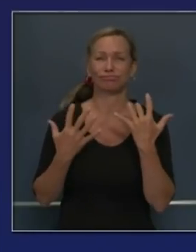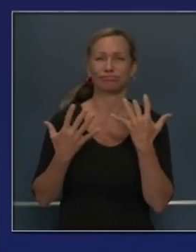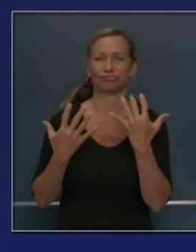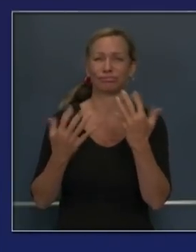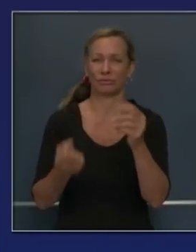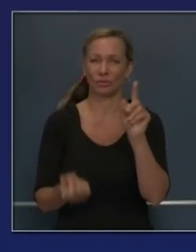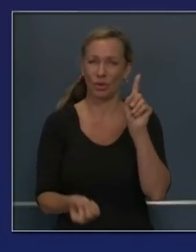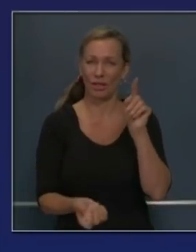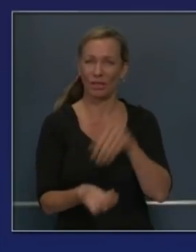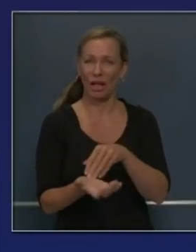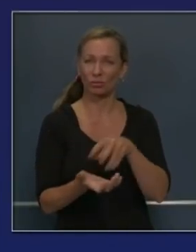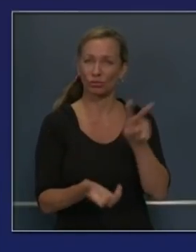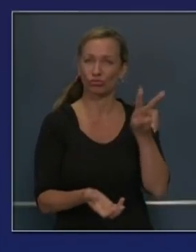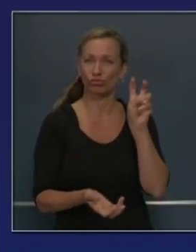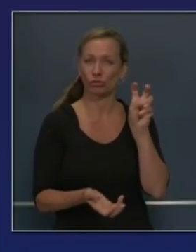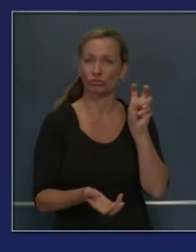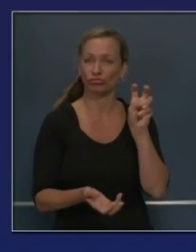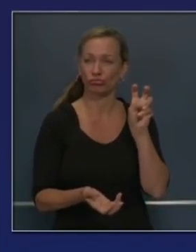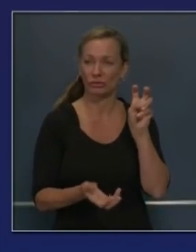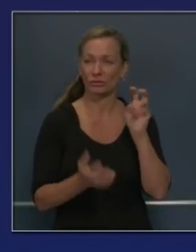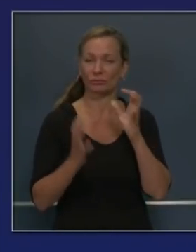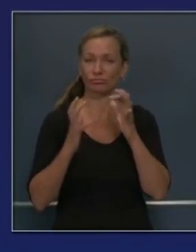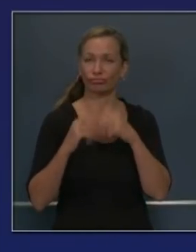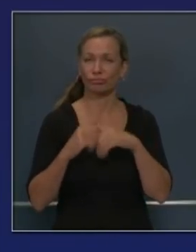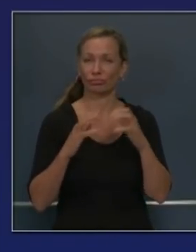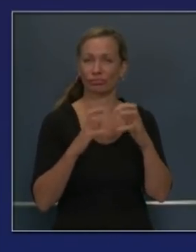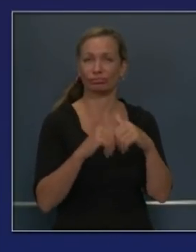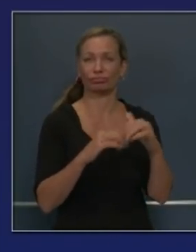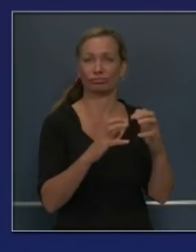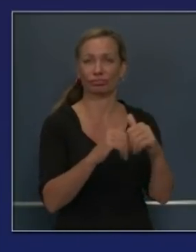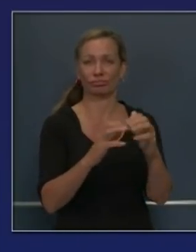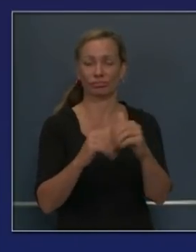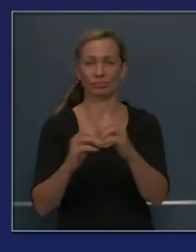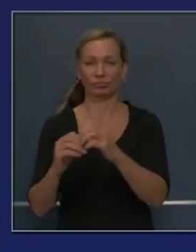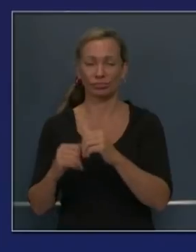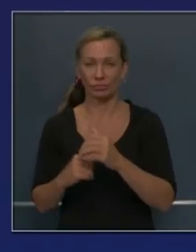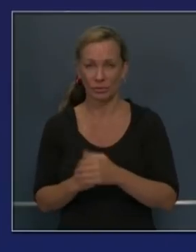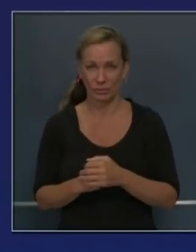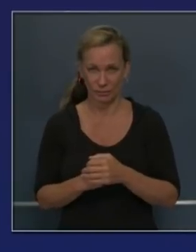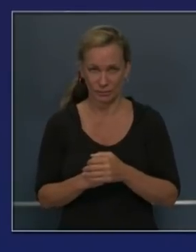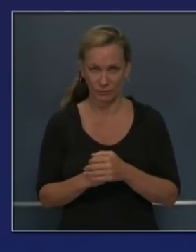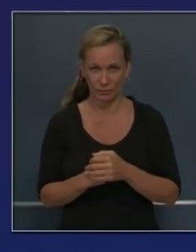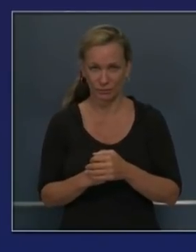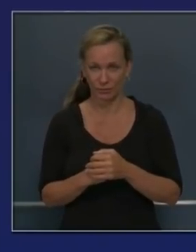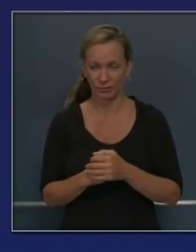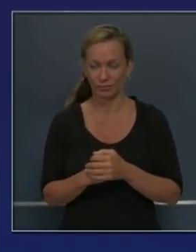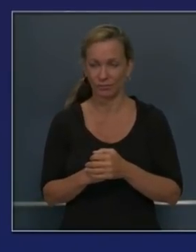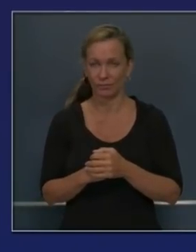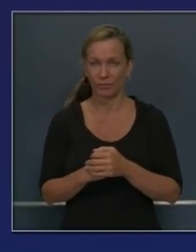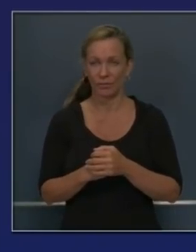TO THESE LATEST FIRES AND OVER 1200 REPORTED STRUCTURES. AND I WANT TO MAKE A POINT, THAT IS